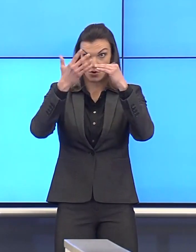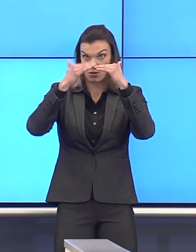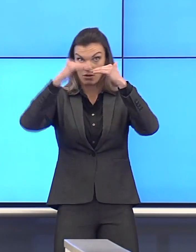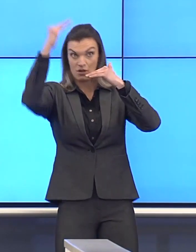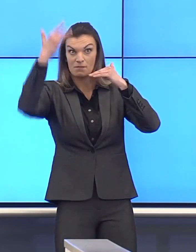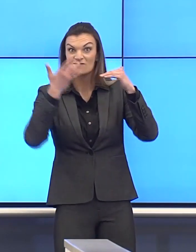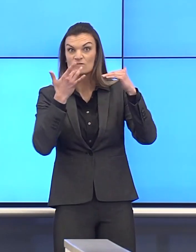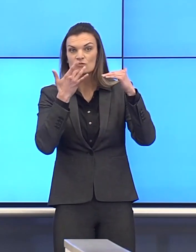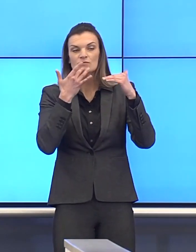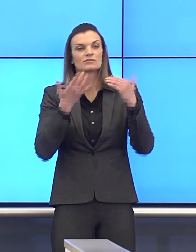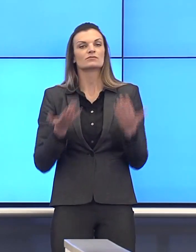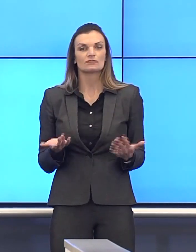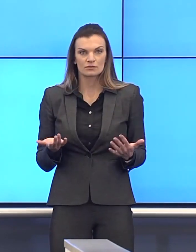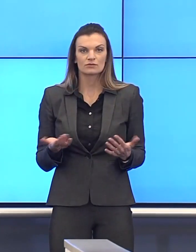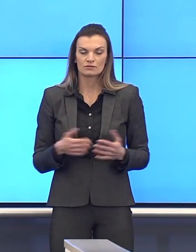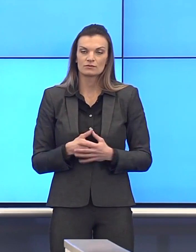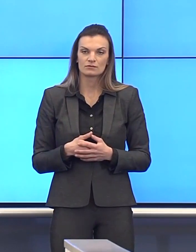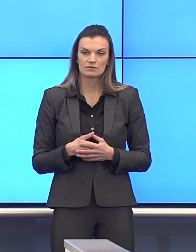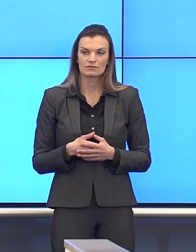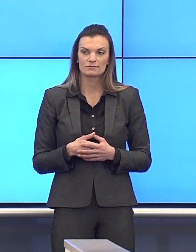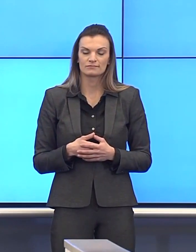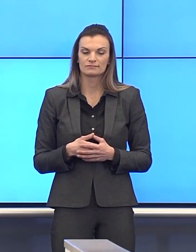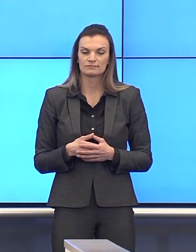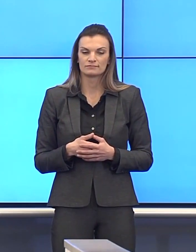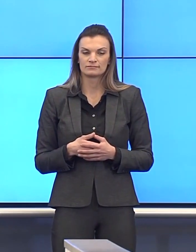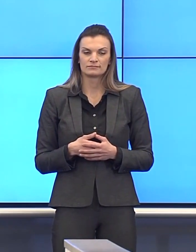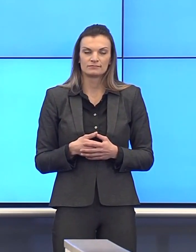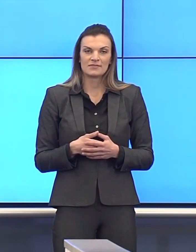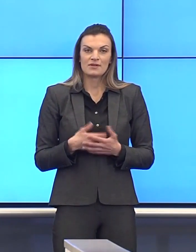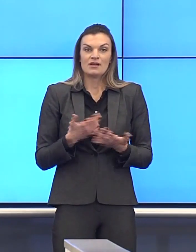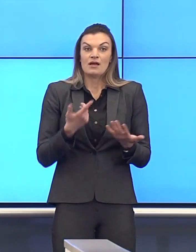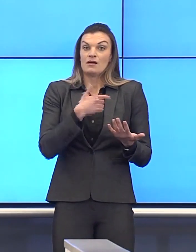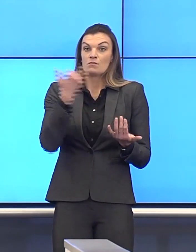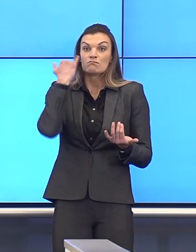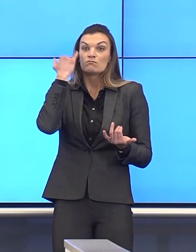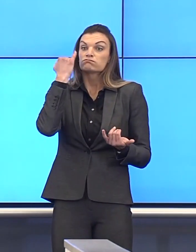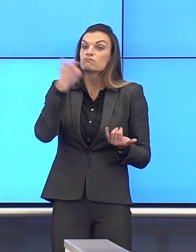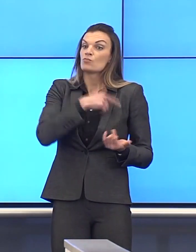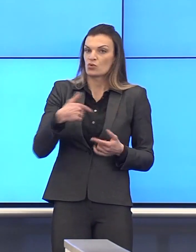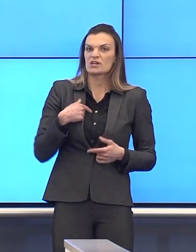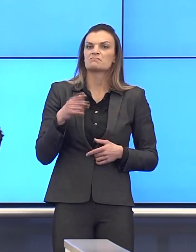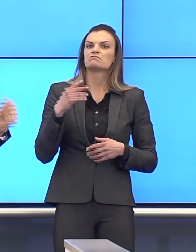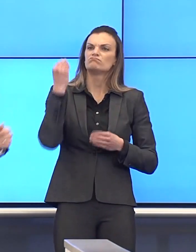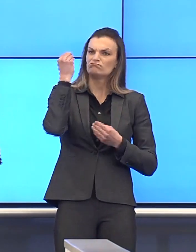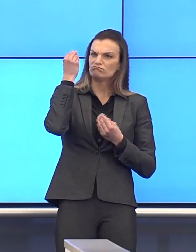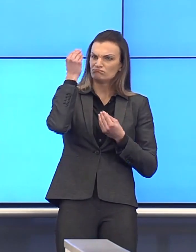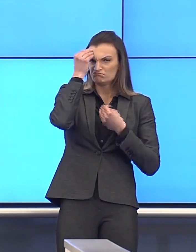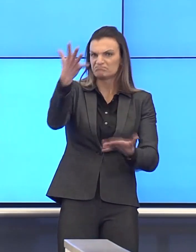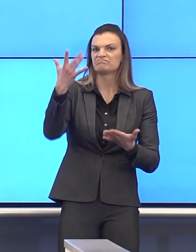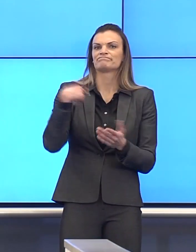ABILITY TO MEET THAT NUMBER SO THAT WE HAVE A ROBUST ASSESSMENT OF WHERE WE ARE. AND SO THE HARDSHIP OF SAYING BY